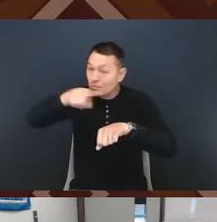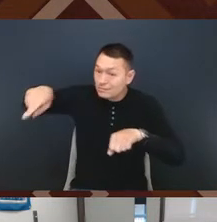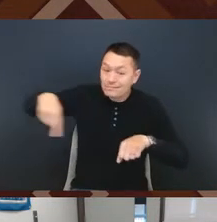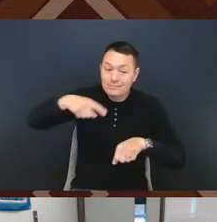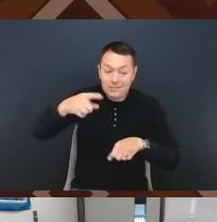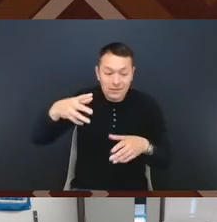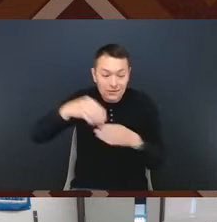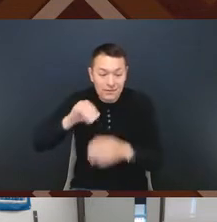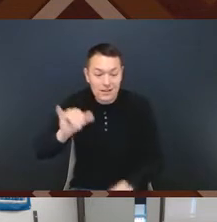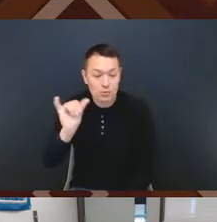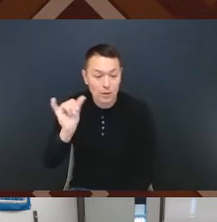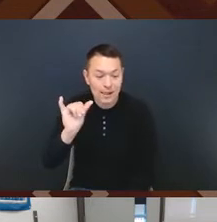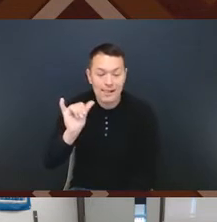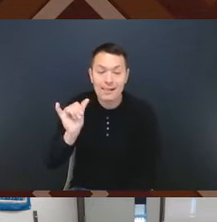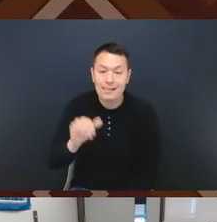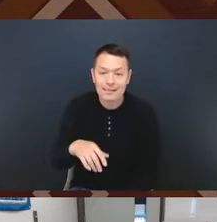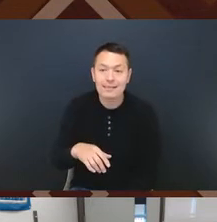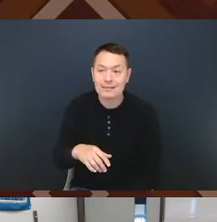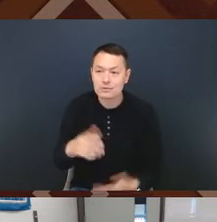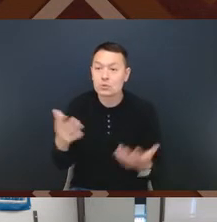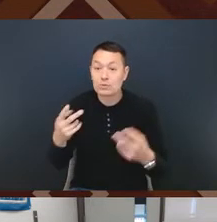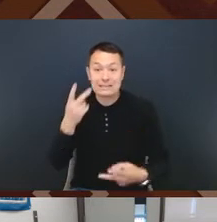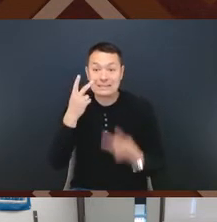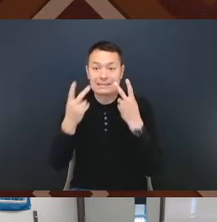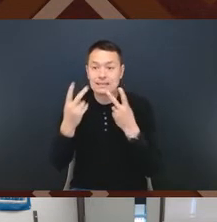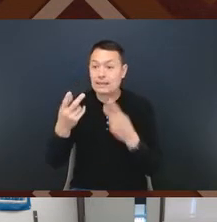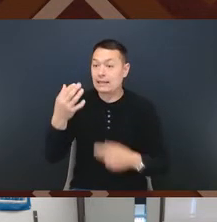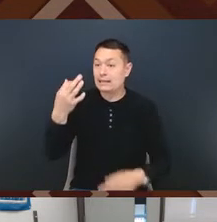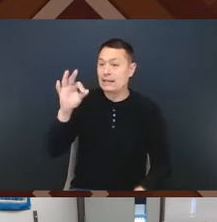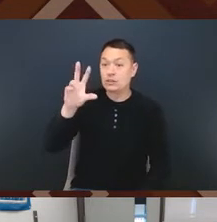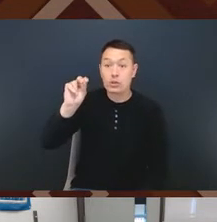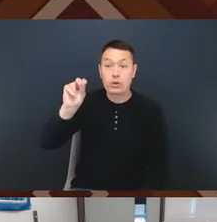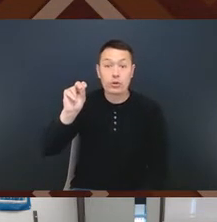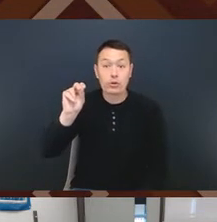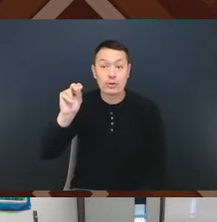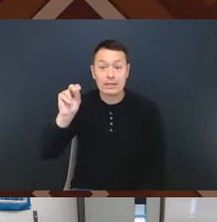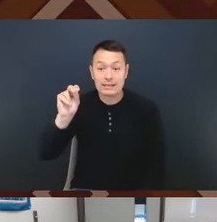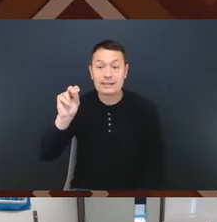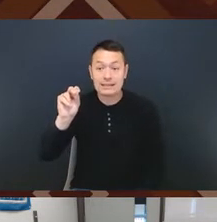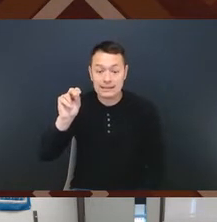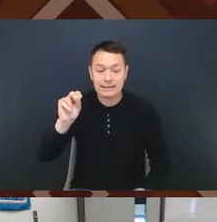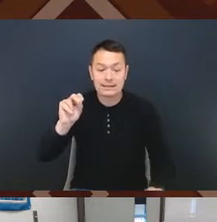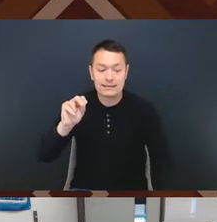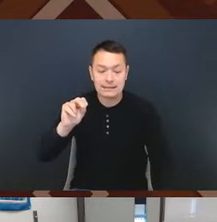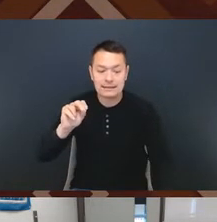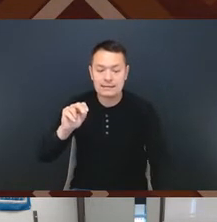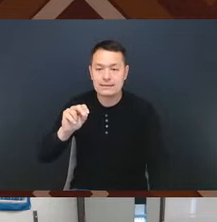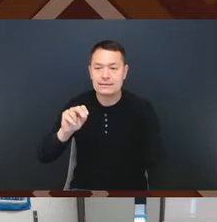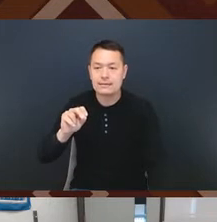So we see this case from 1930 and you know seeing that picture it's amazing